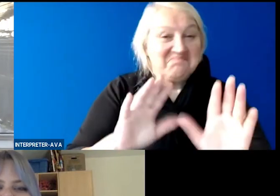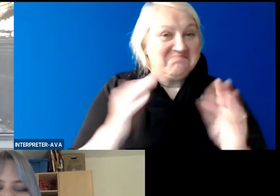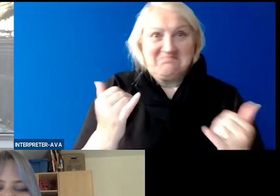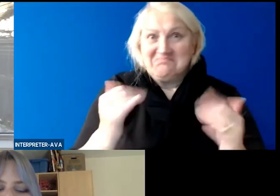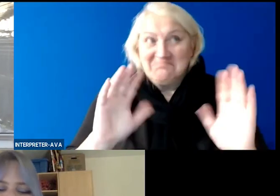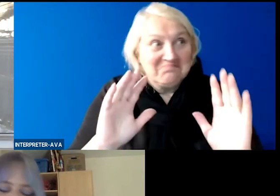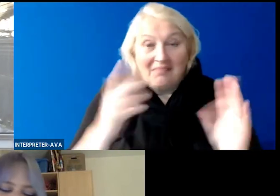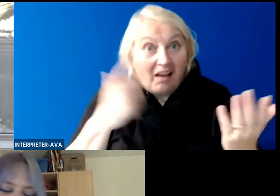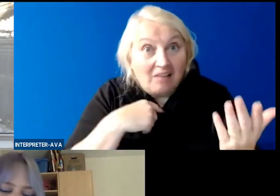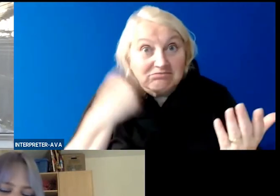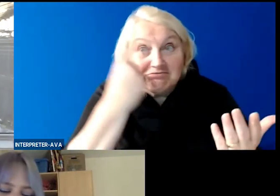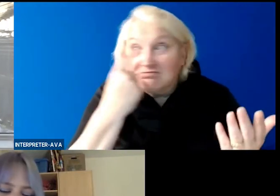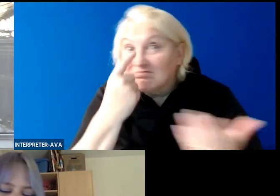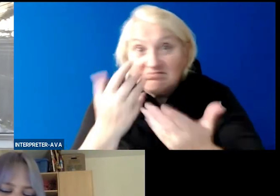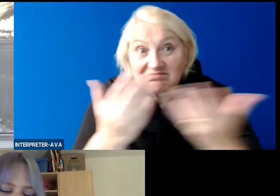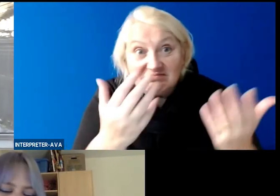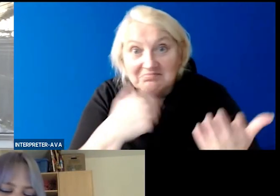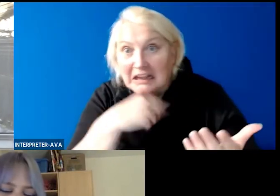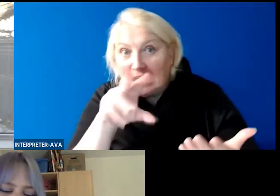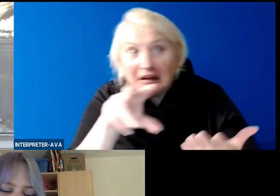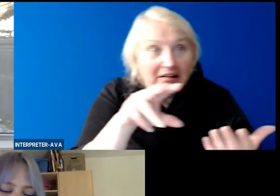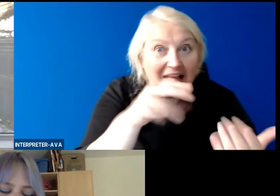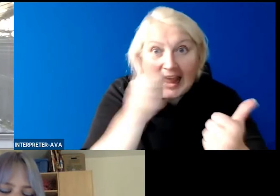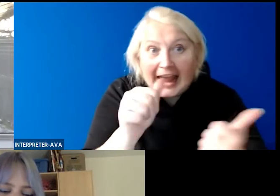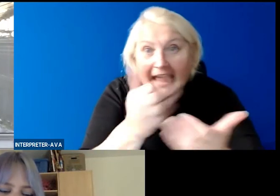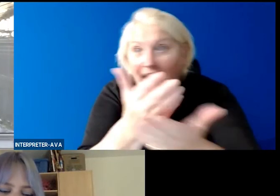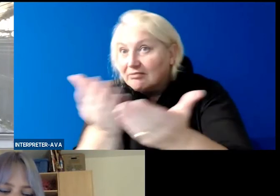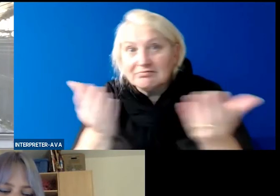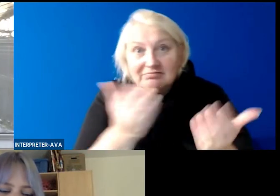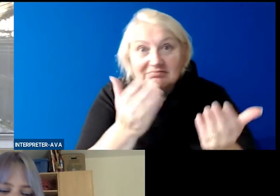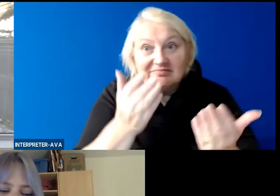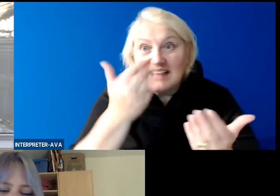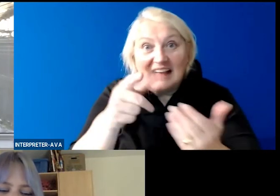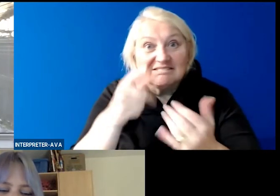in the project want to speak any last words before we go into questioning?